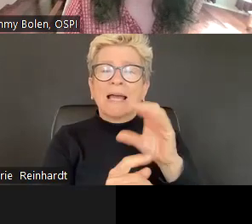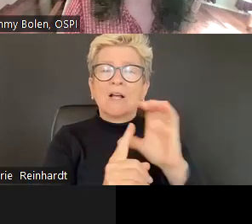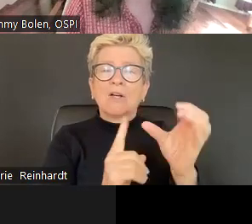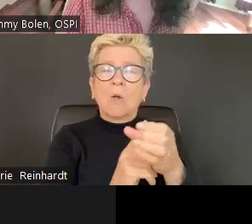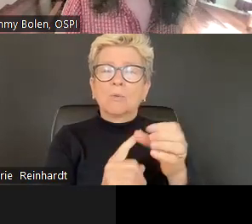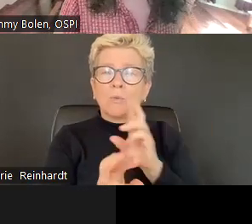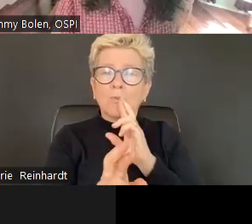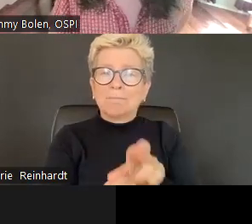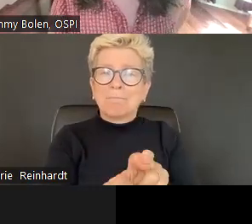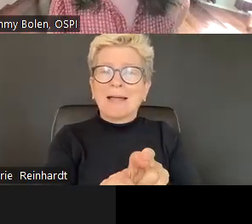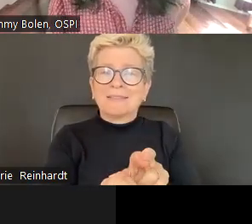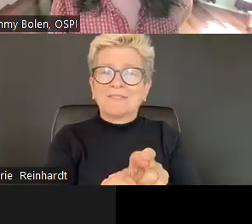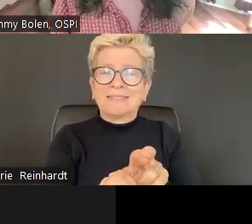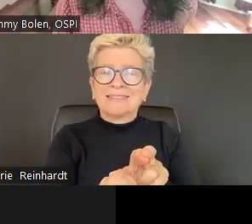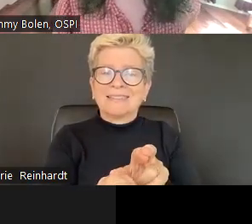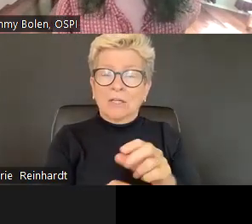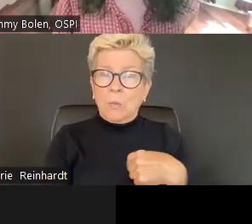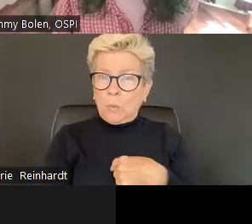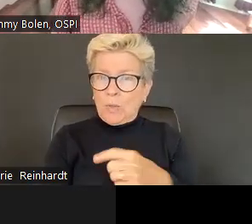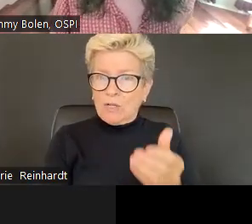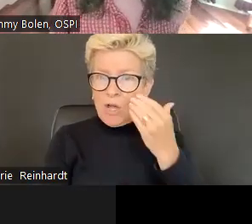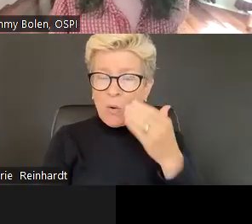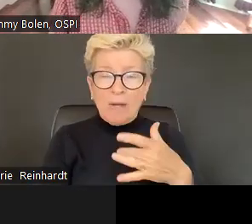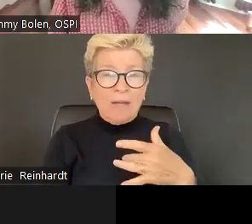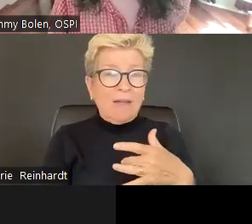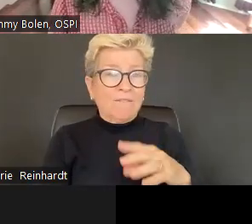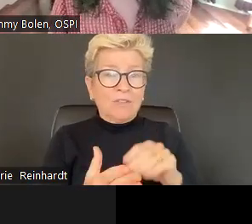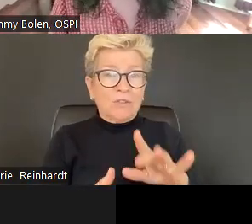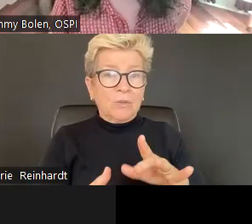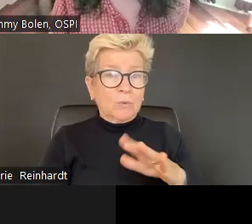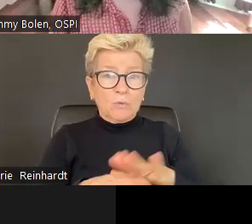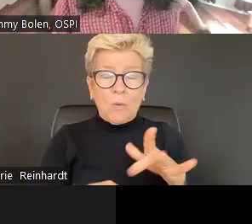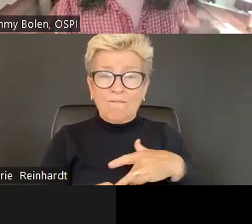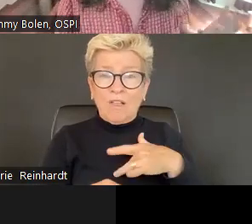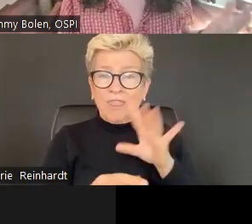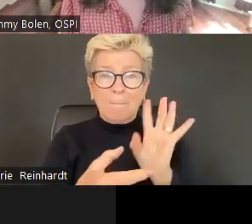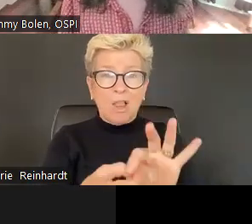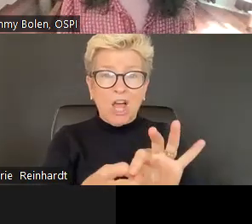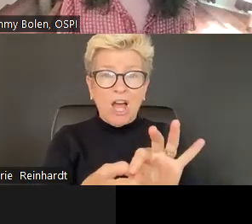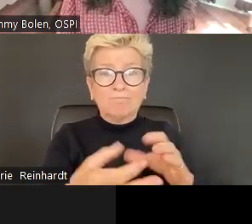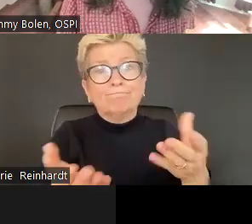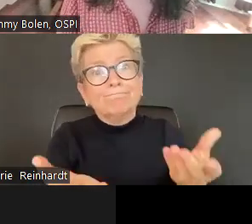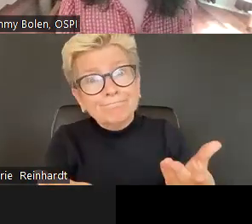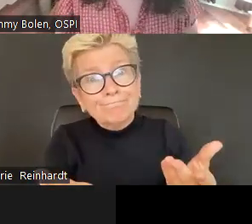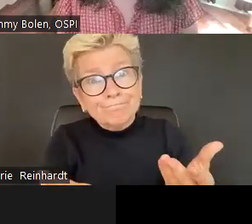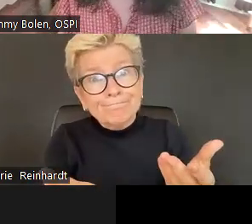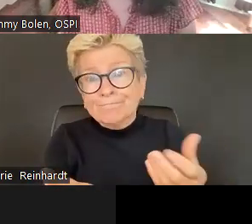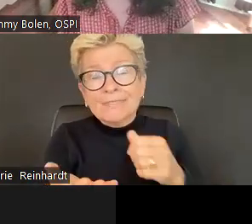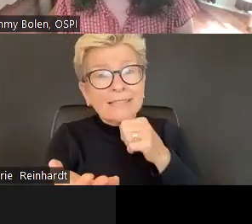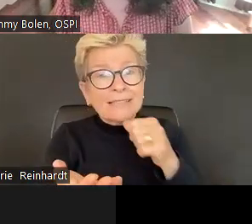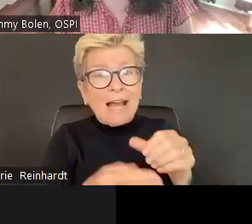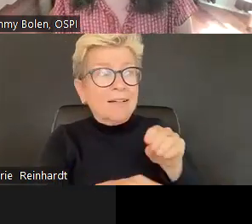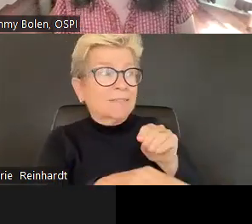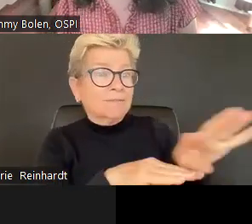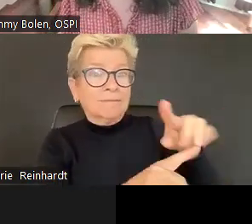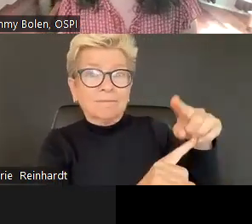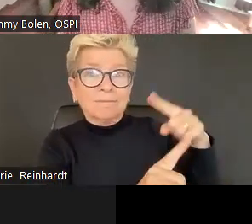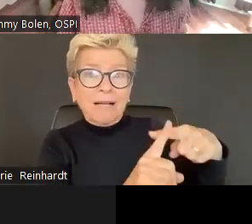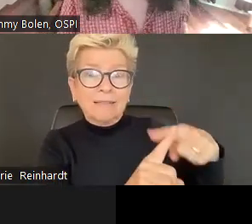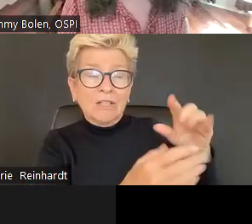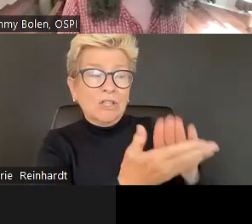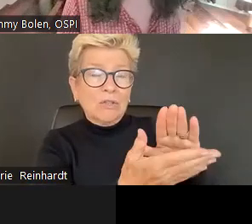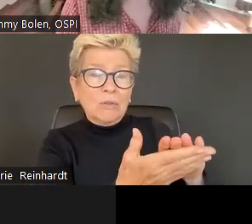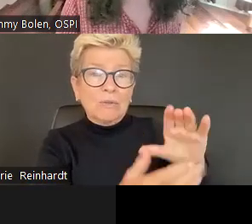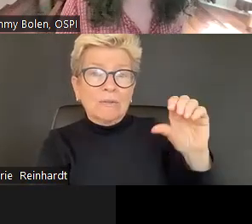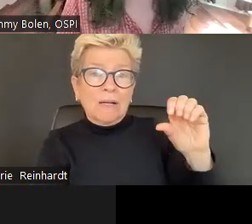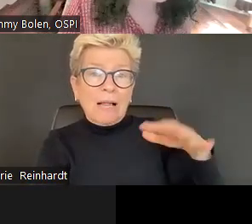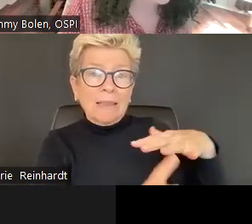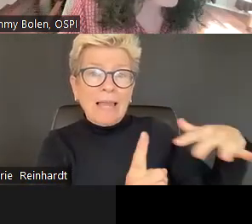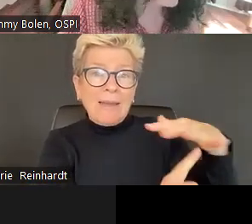Here in support structure. And one of the other things you'll see in the center is cultural confidence and cultural responsiveness.